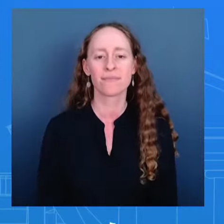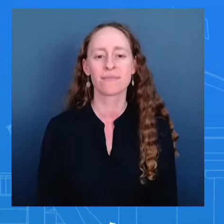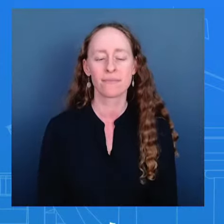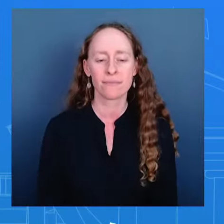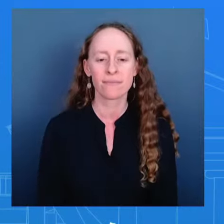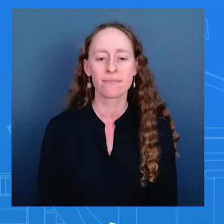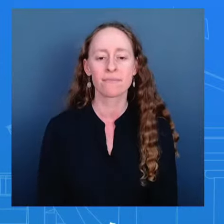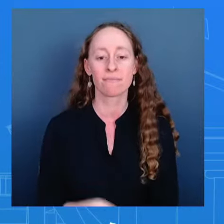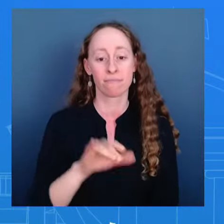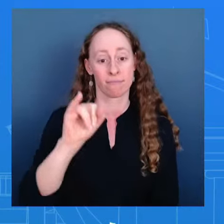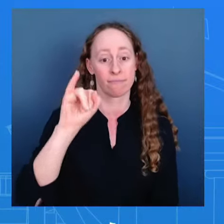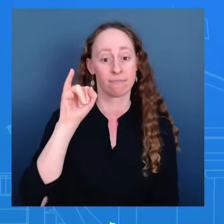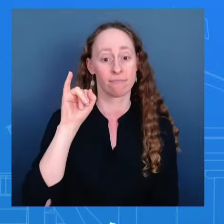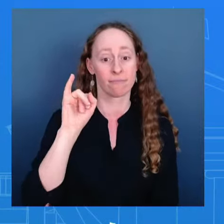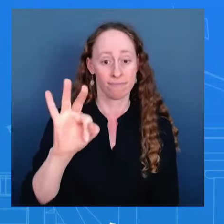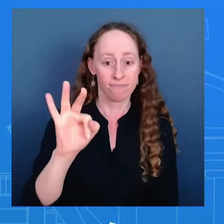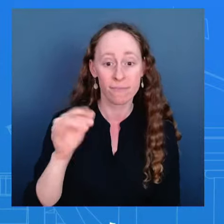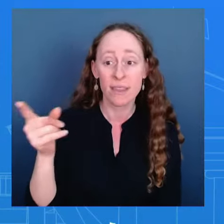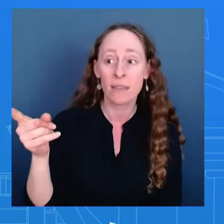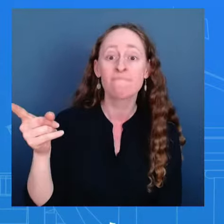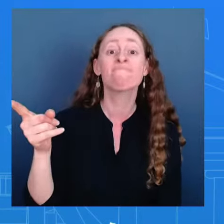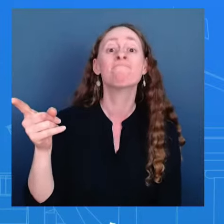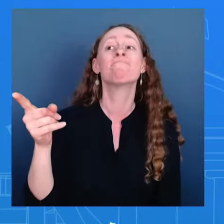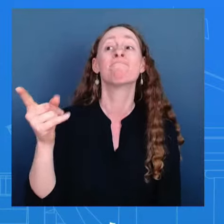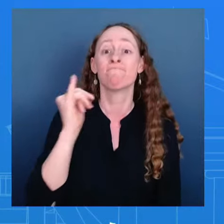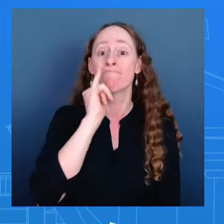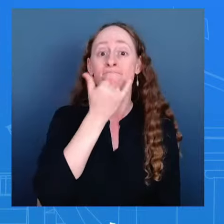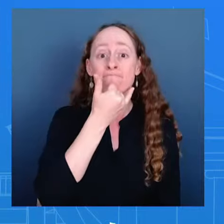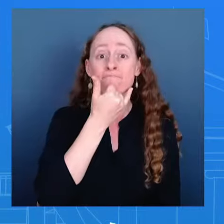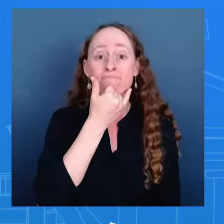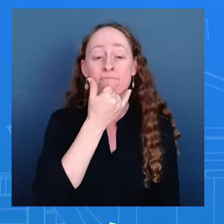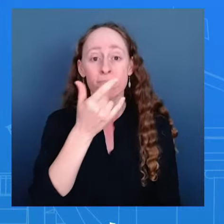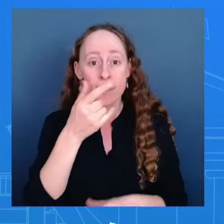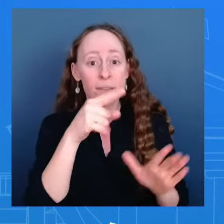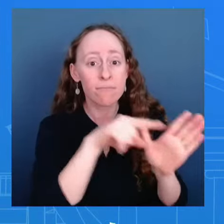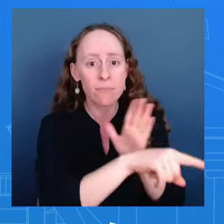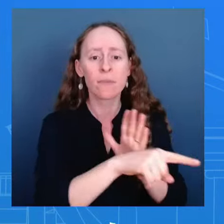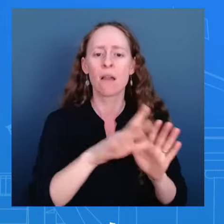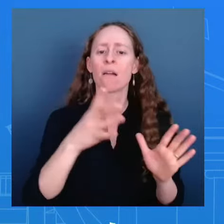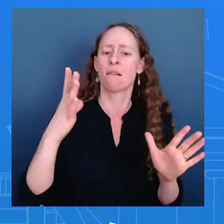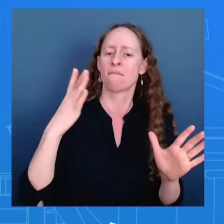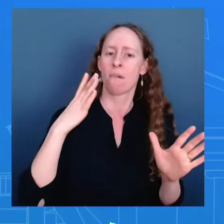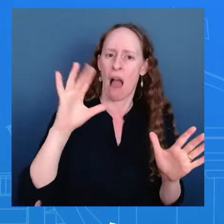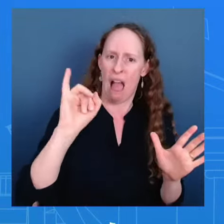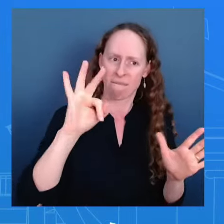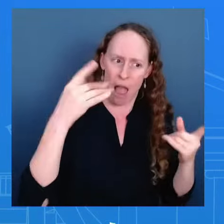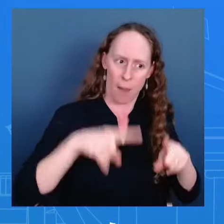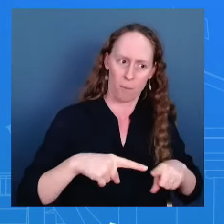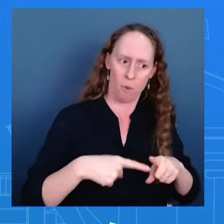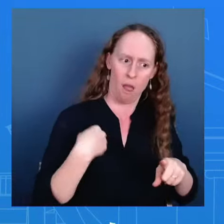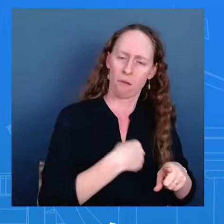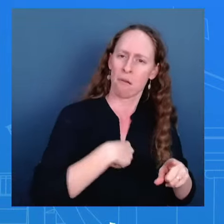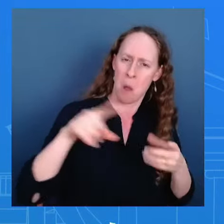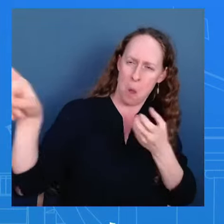of having the opportunity to investigate it and to figure out what happened. The Press: But it's not the same thing. We're giving them billions of dollars in weapons.